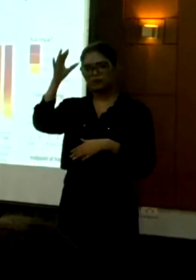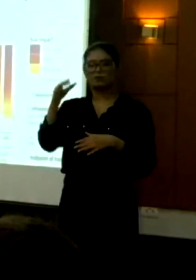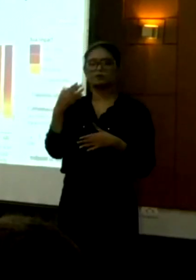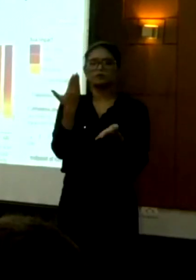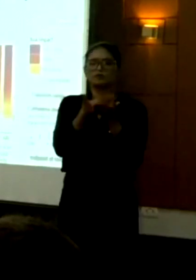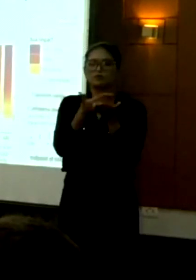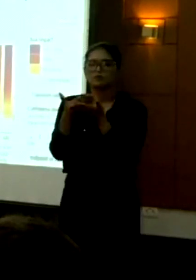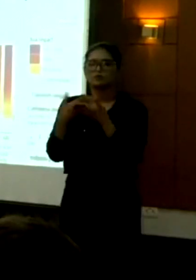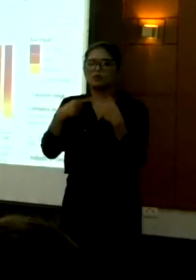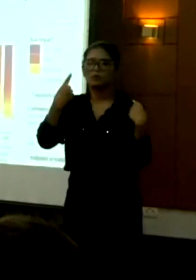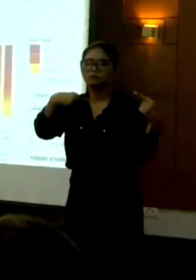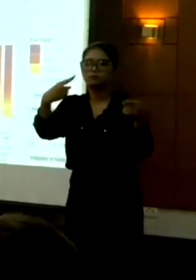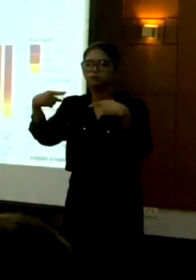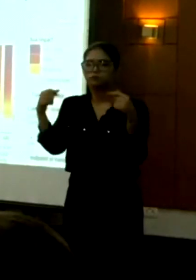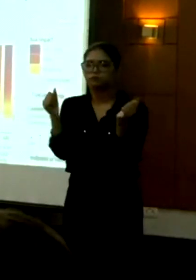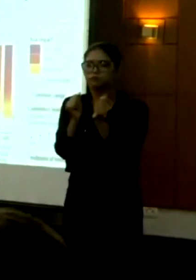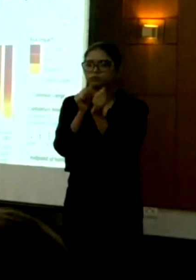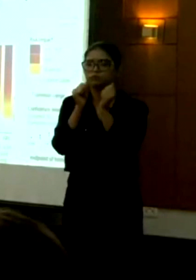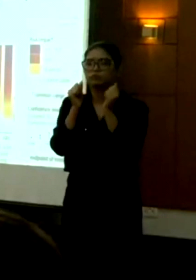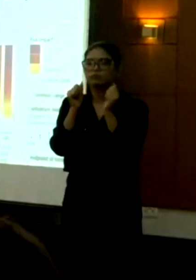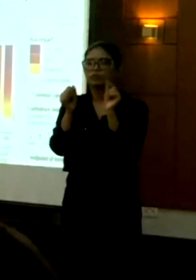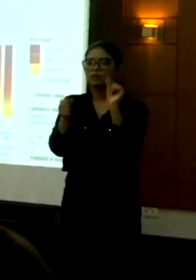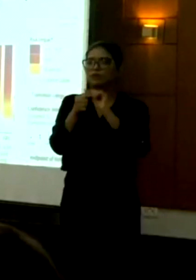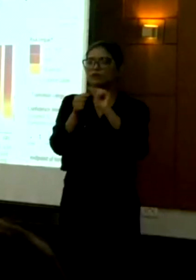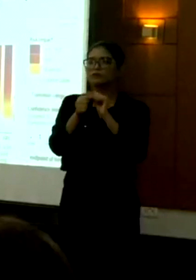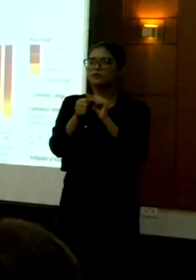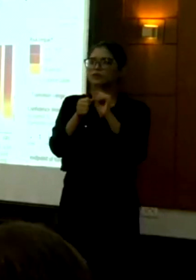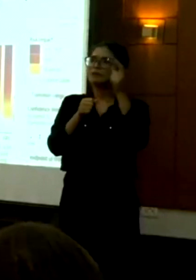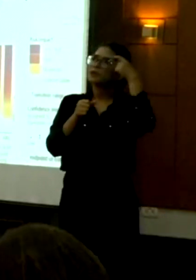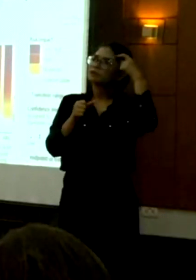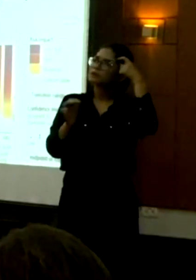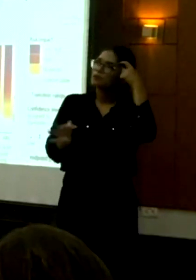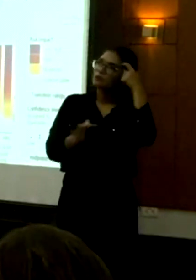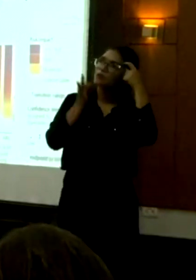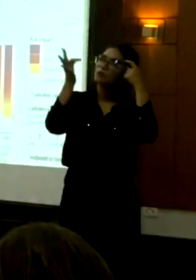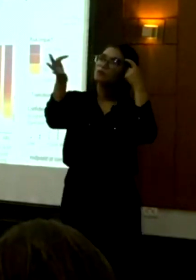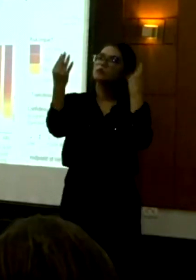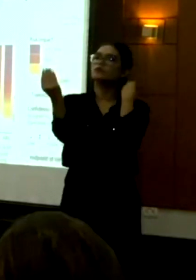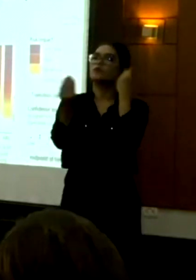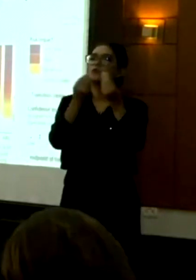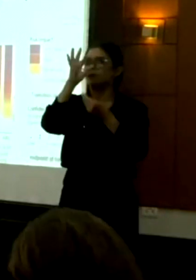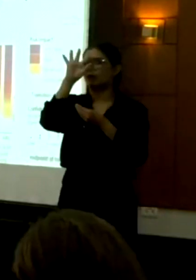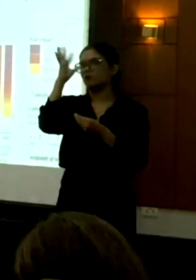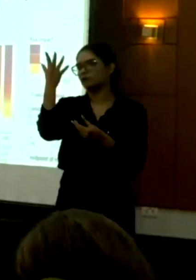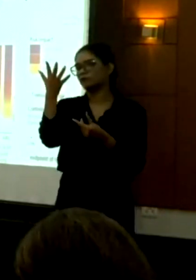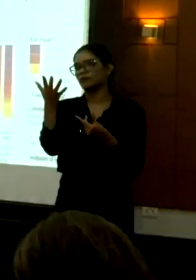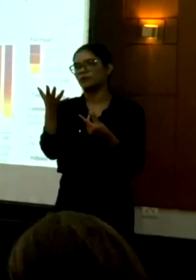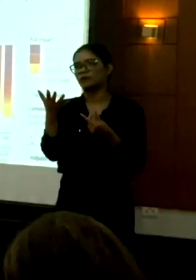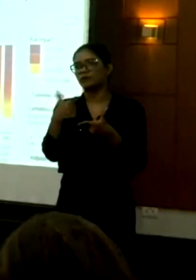we need to put together future scenarios for us to take , so that we can do planning and mitigation,